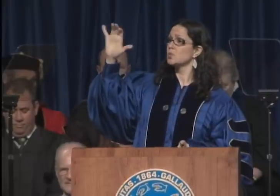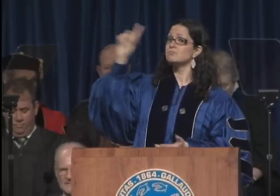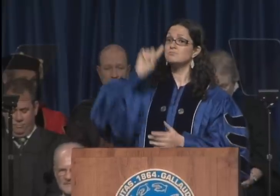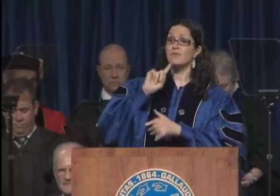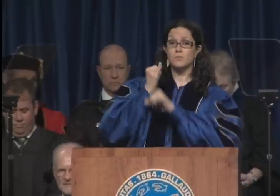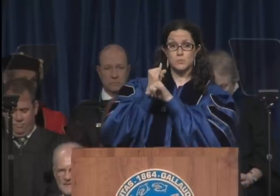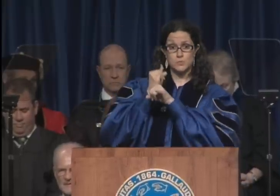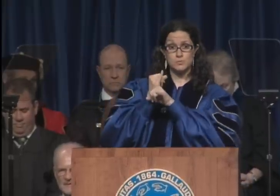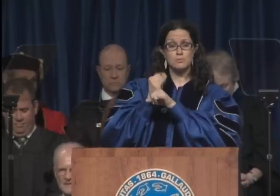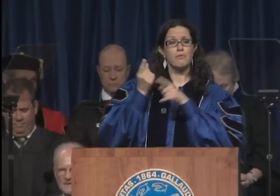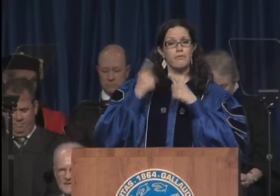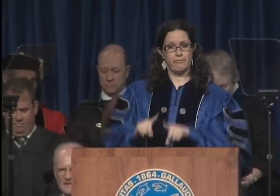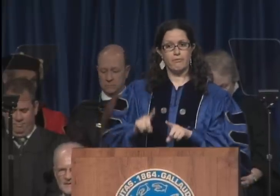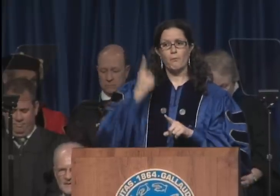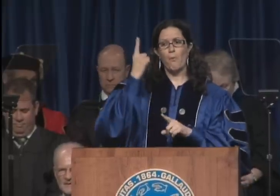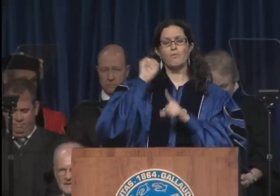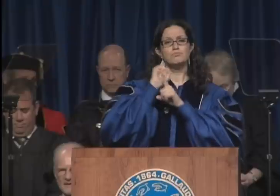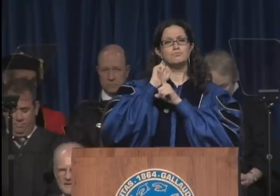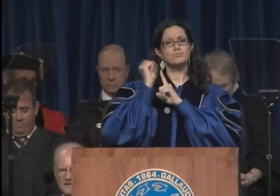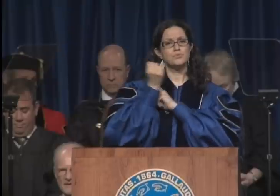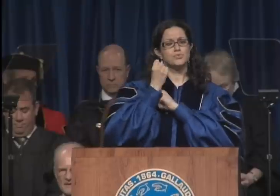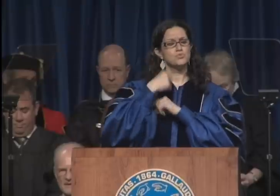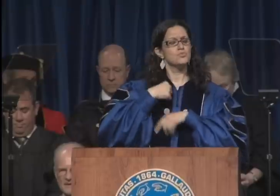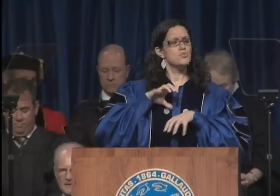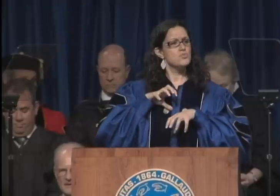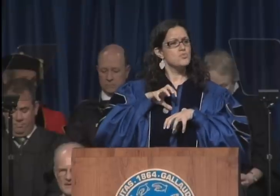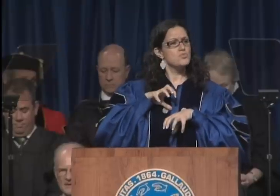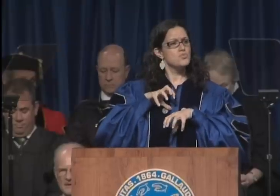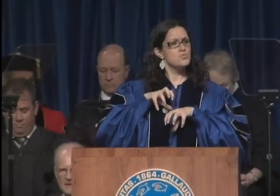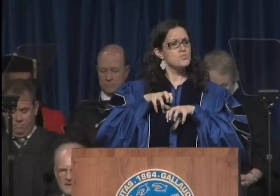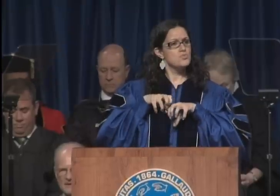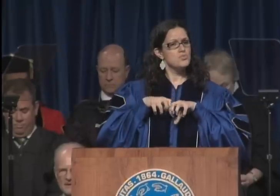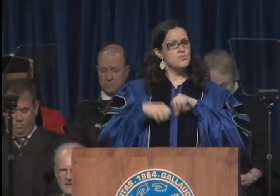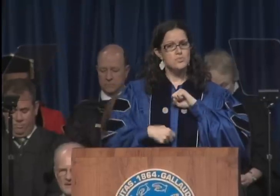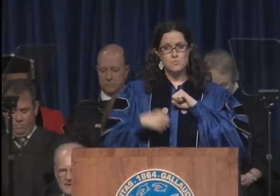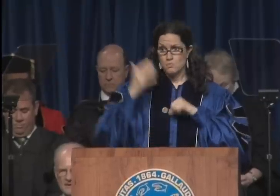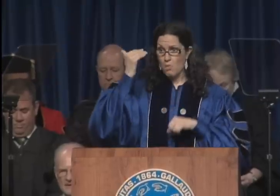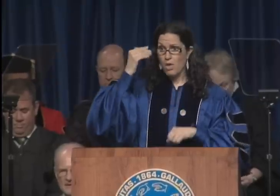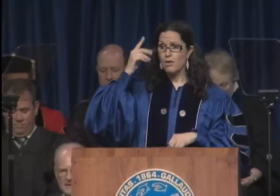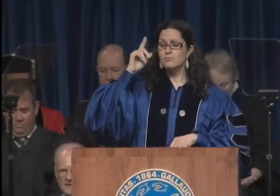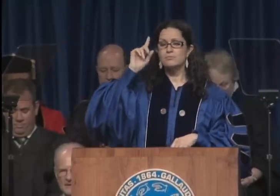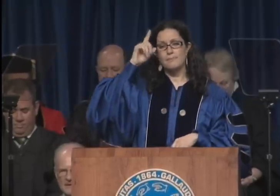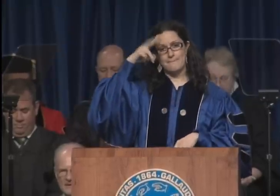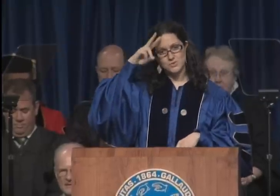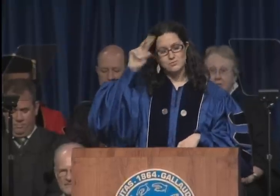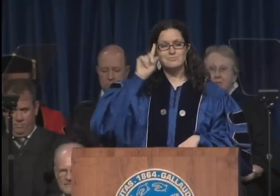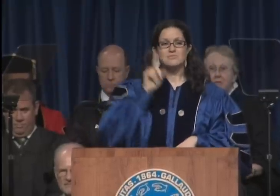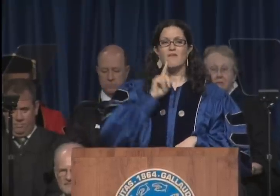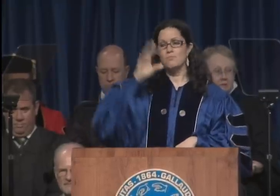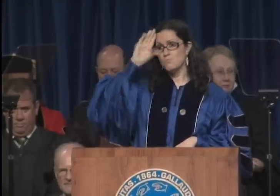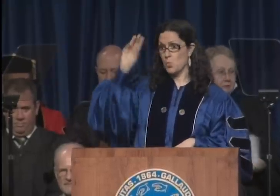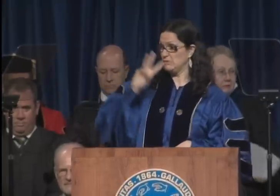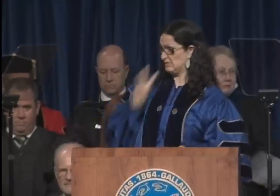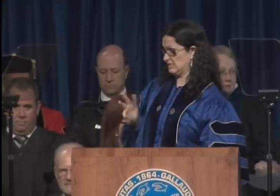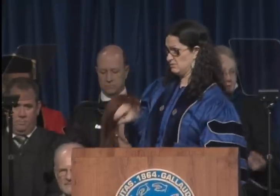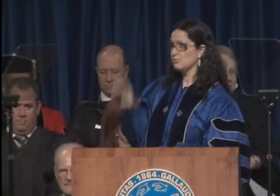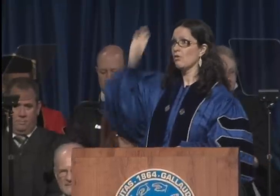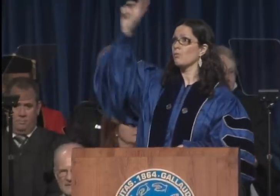in New York City, I agonized when one of my students, a six-year-old Mexican Deaf boy,